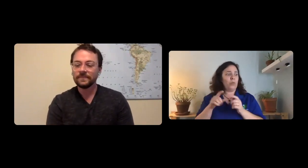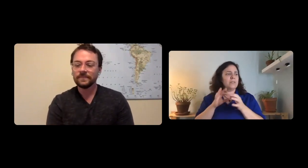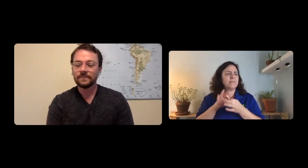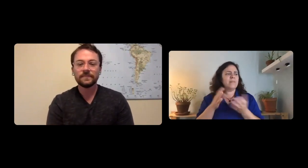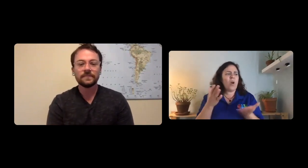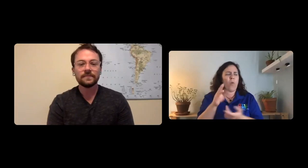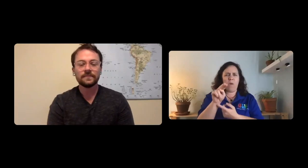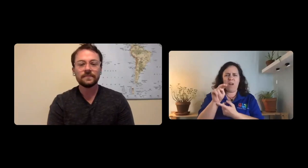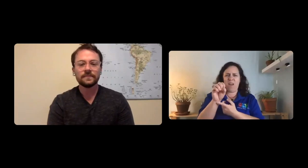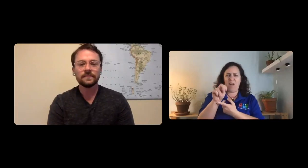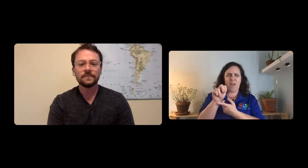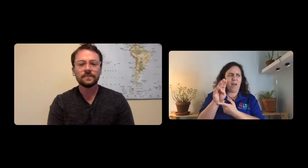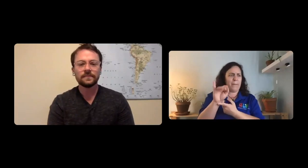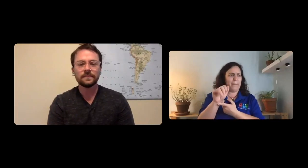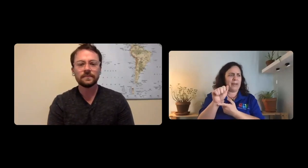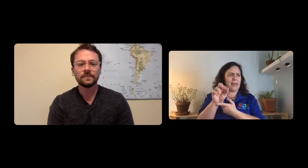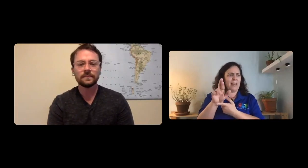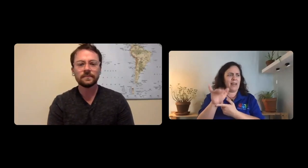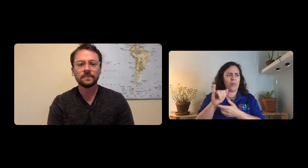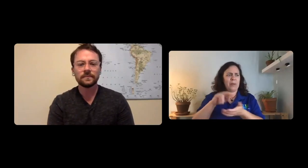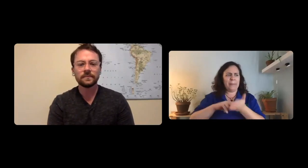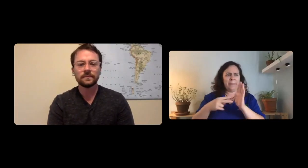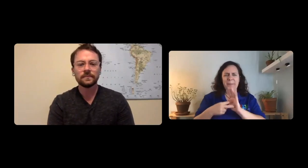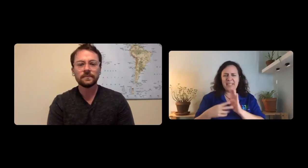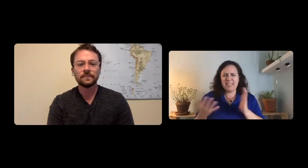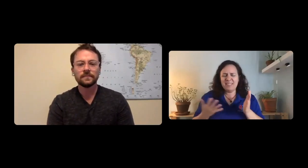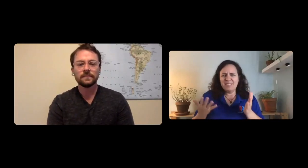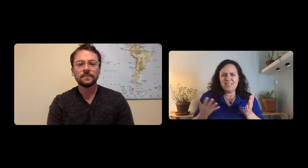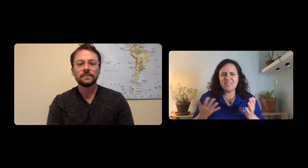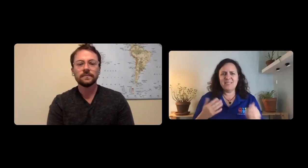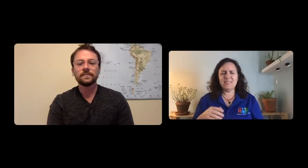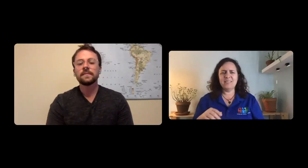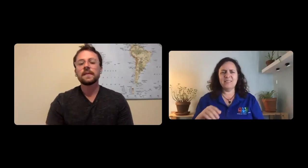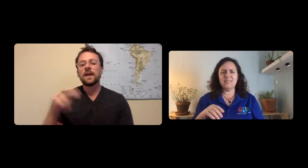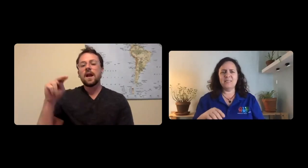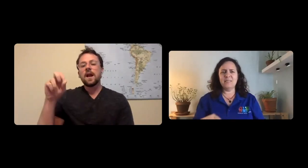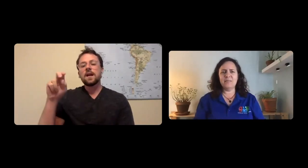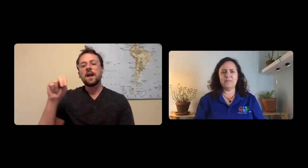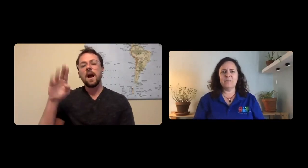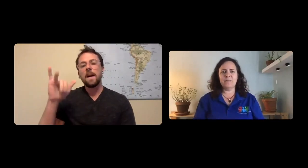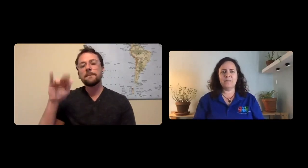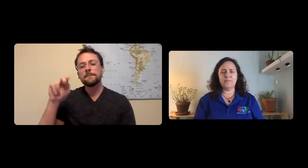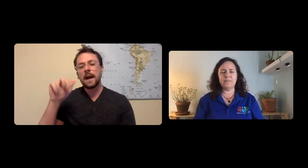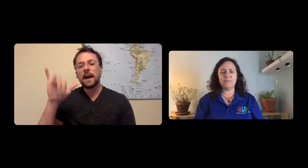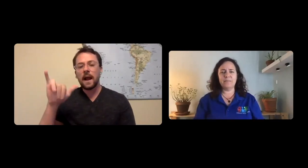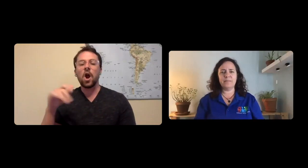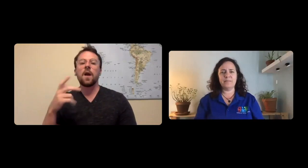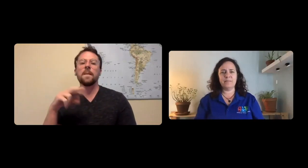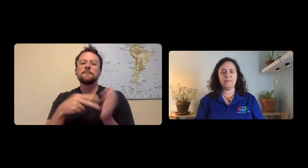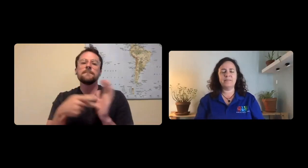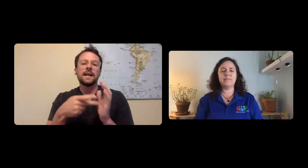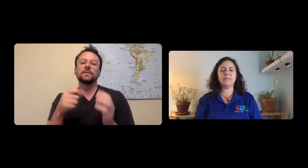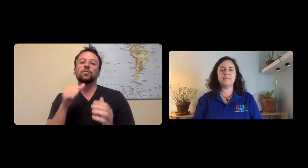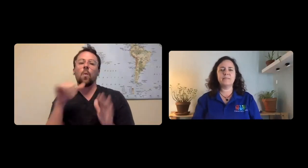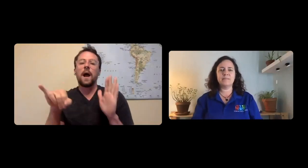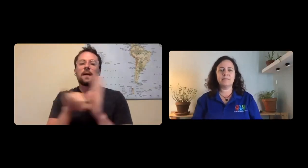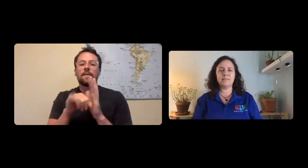Thanks for that comment. > Terrific! So what does non binary mean?